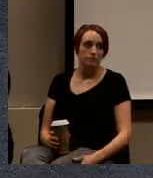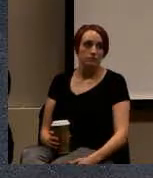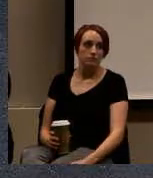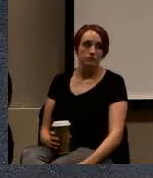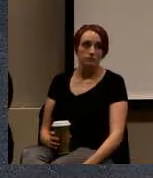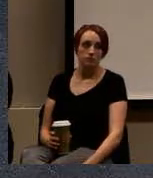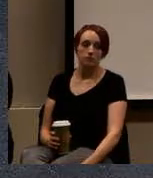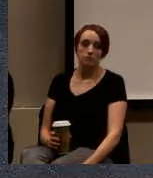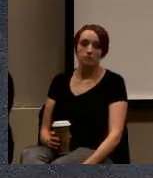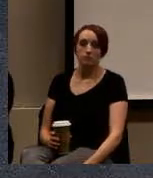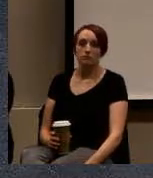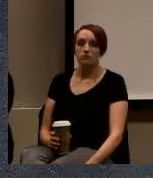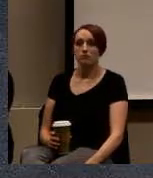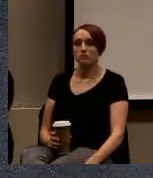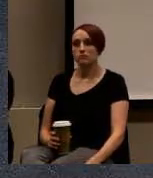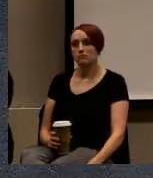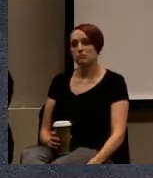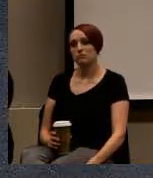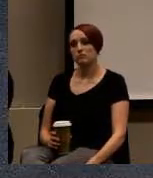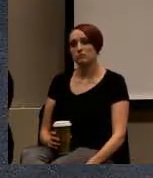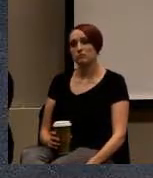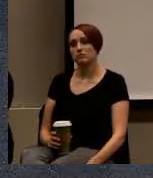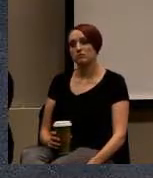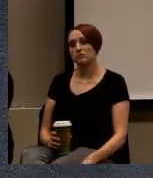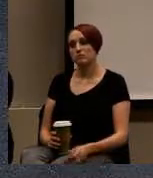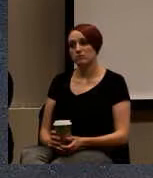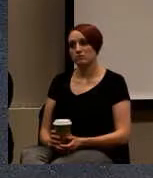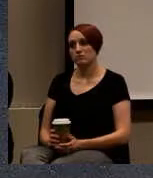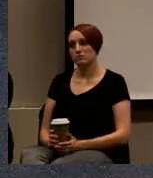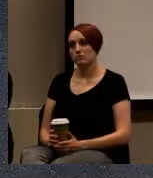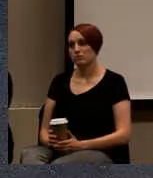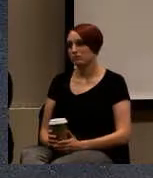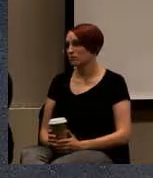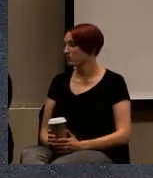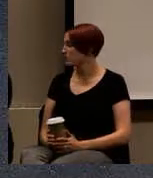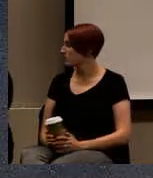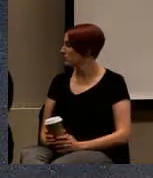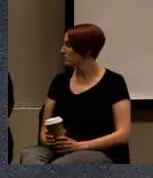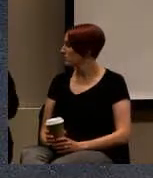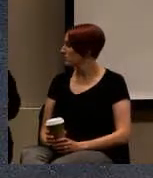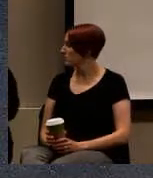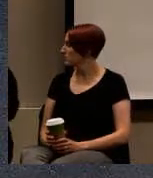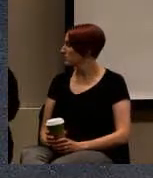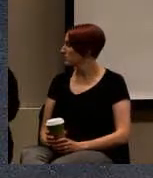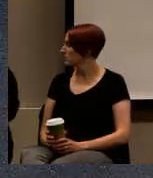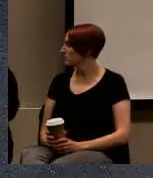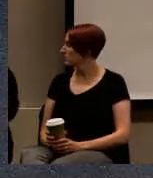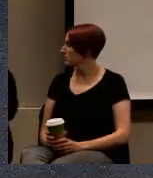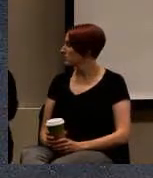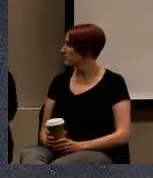Or you've got some problems, some areas of concern, let's just go ahead and take your keys now.